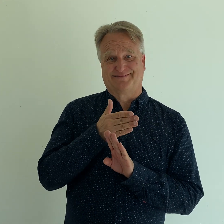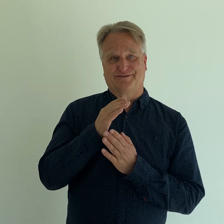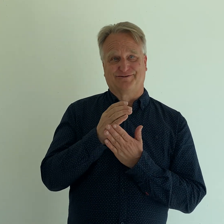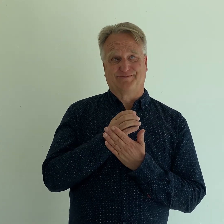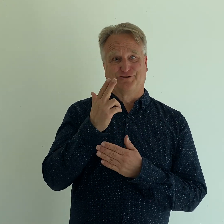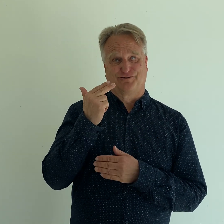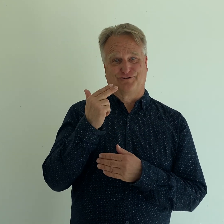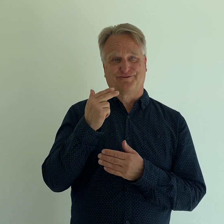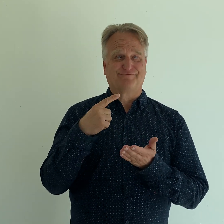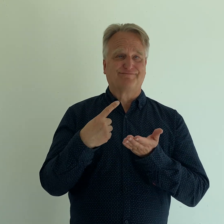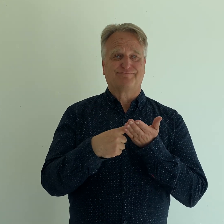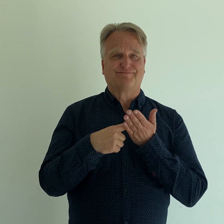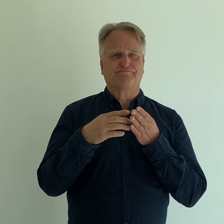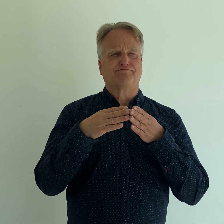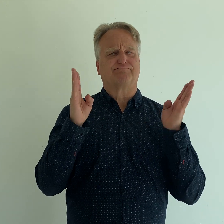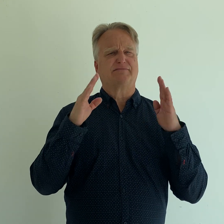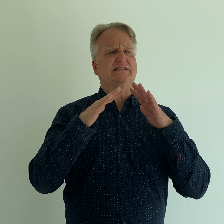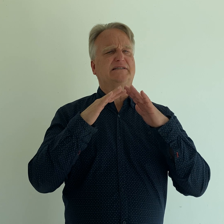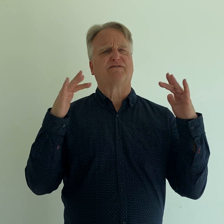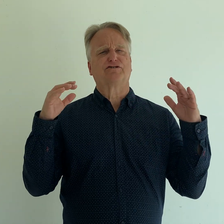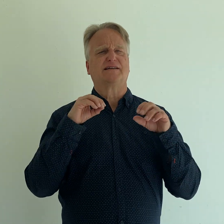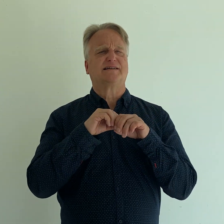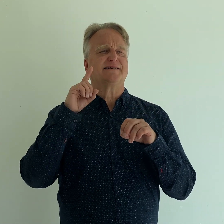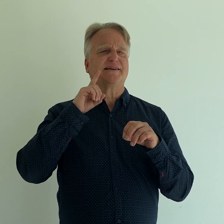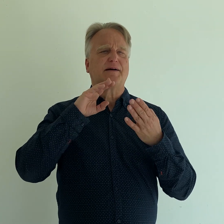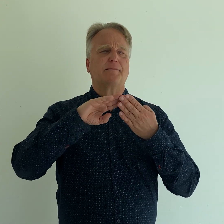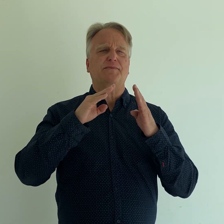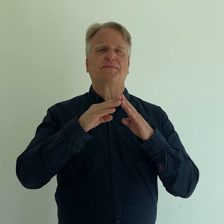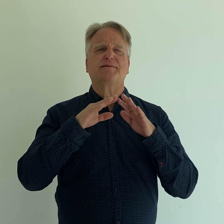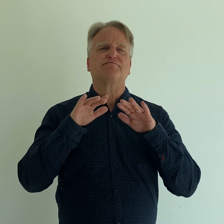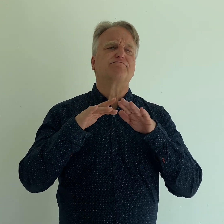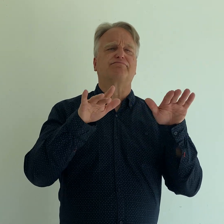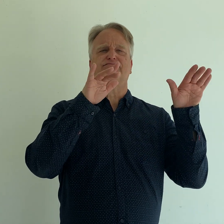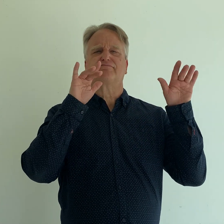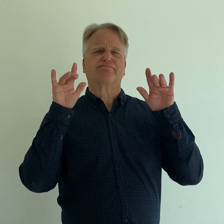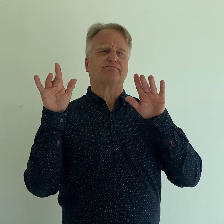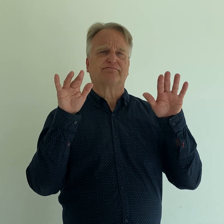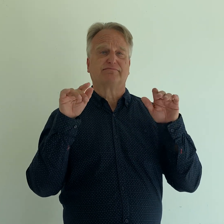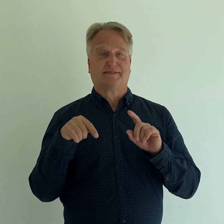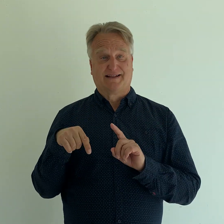While diversity in the Deaf community was the focus of the previous chapter,